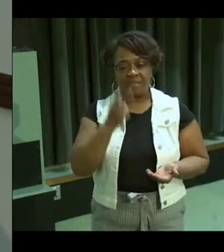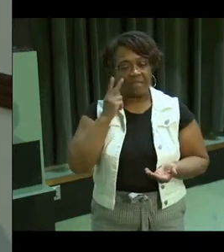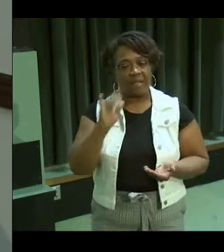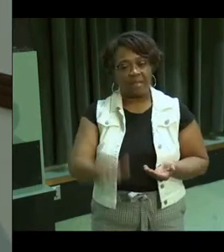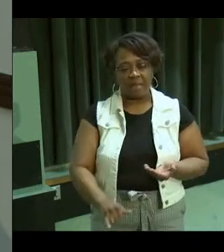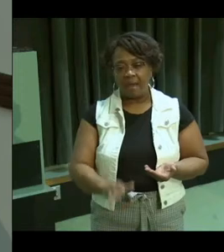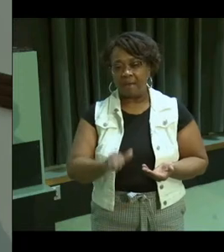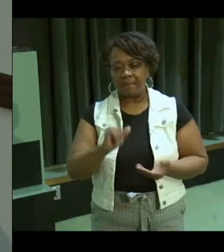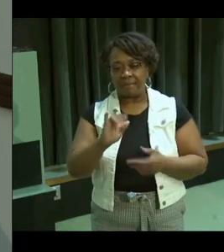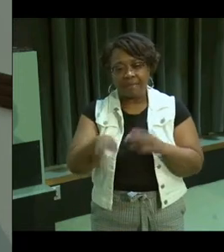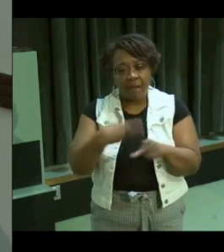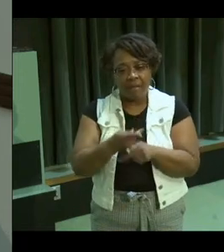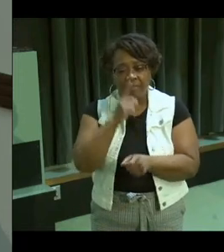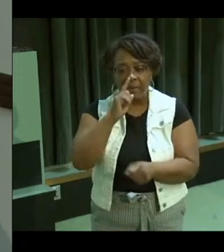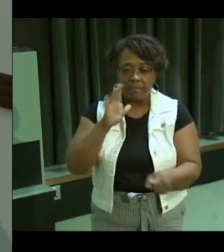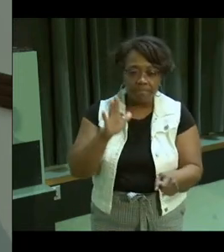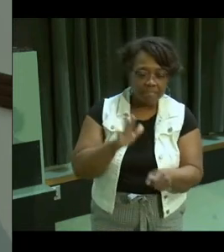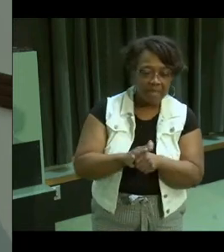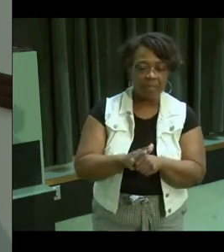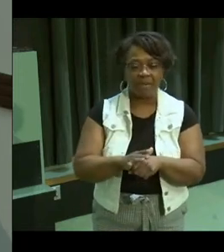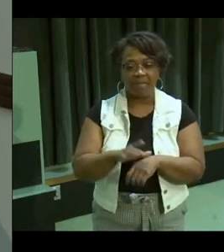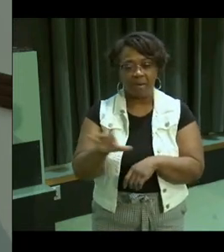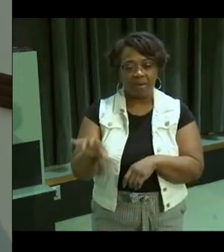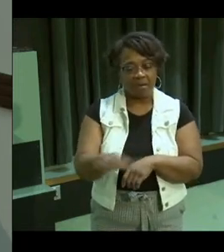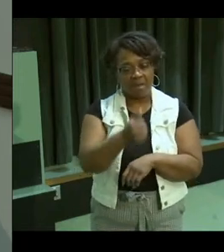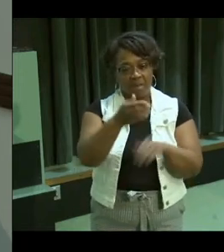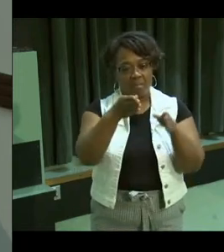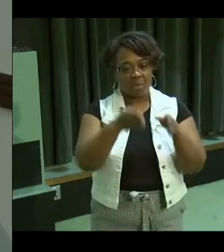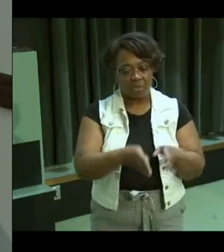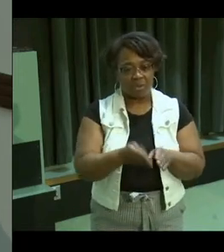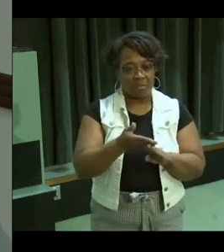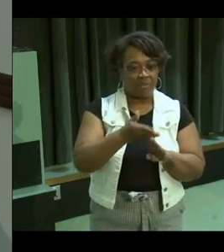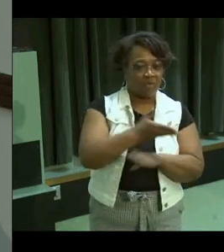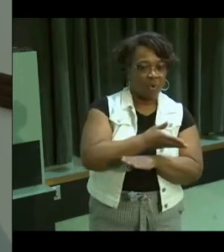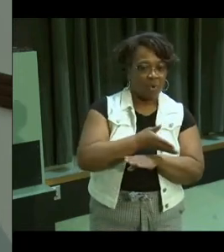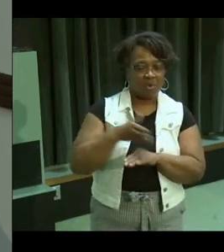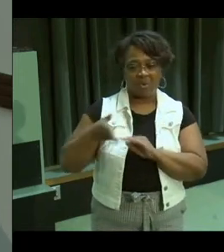witnessed that level of